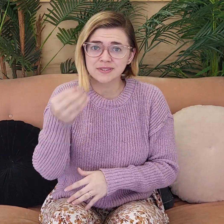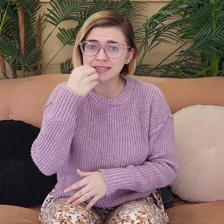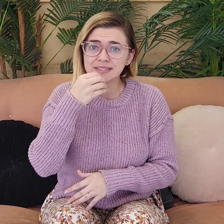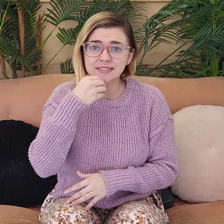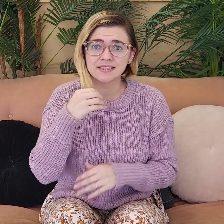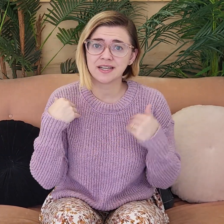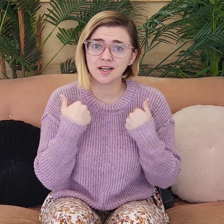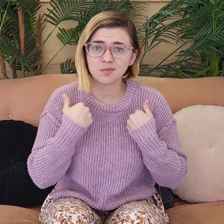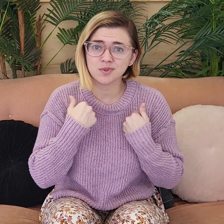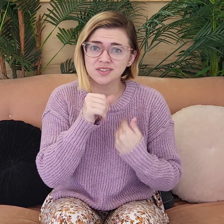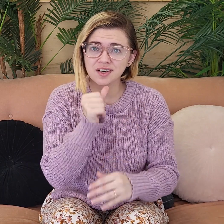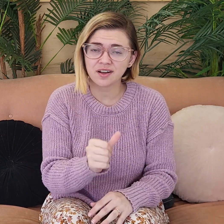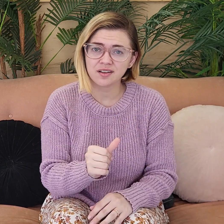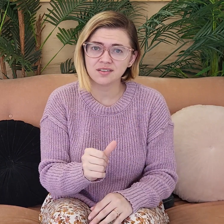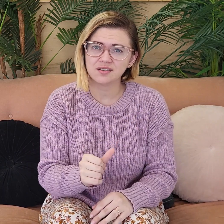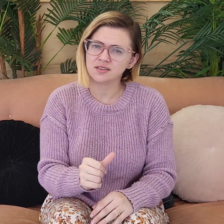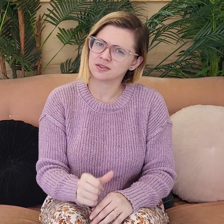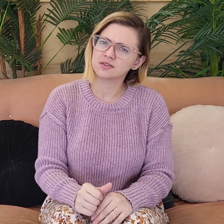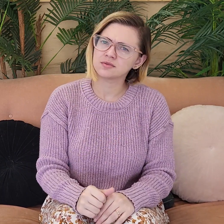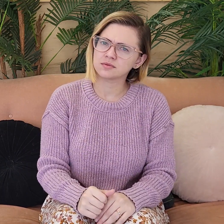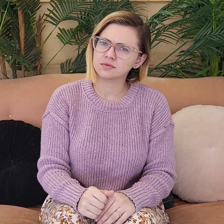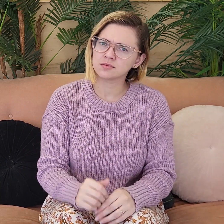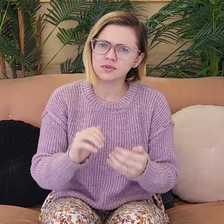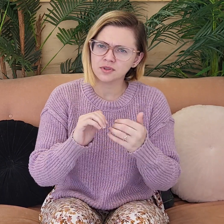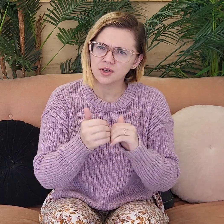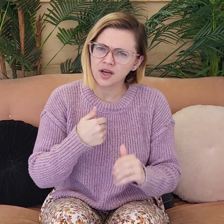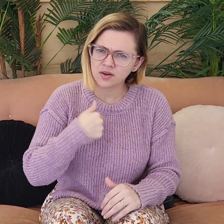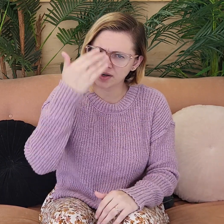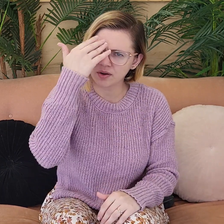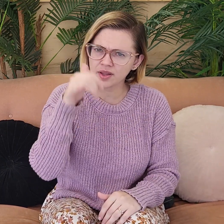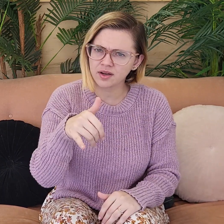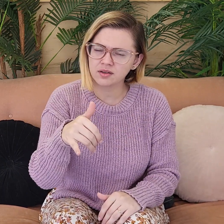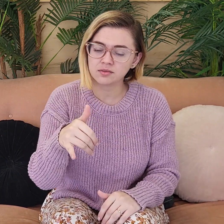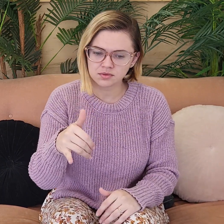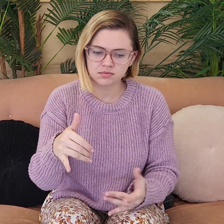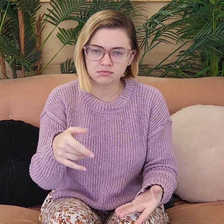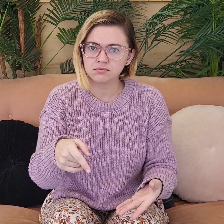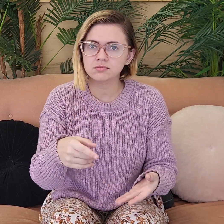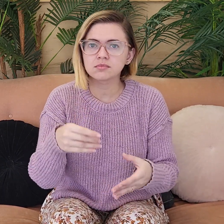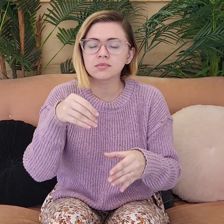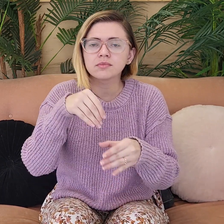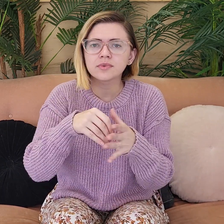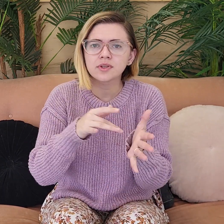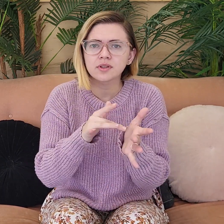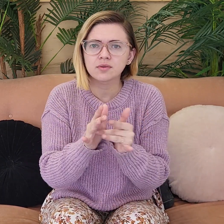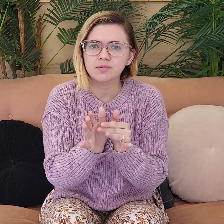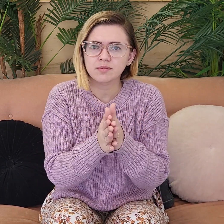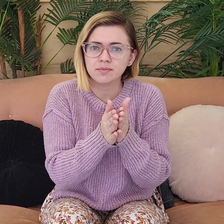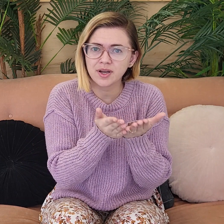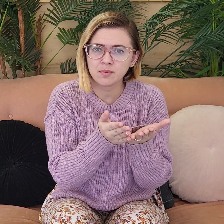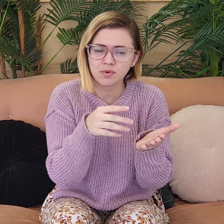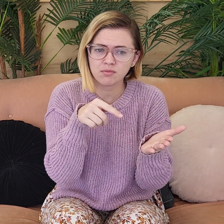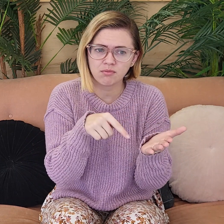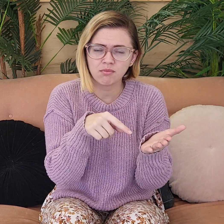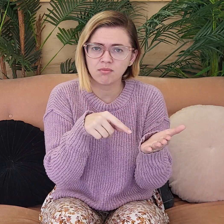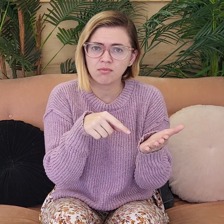beginning of creation, we weren't actually supposed to eat animals. Well, how do I know that?Well it says in the